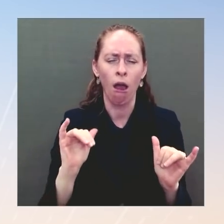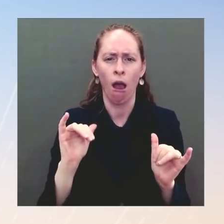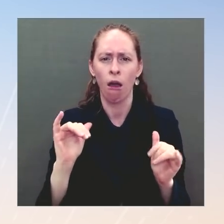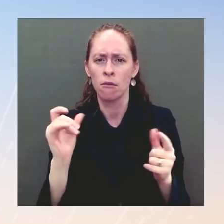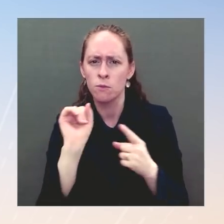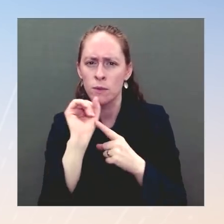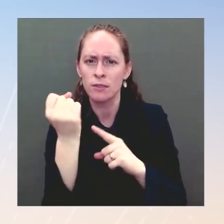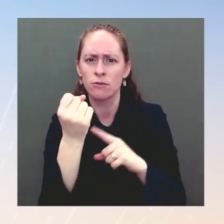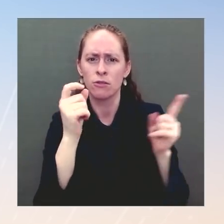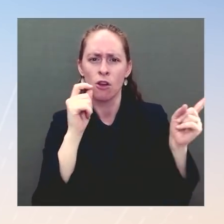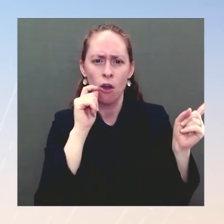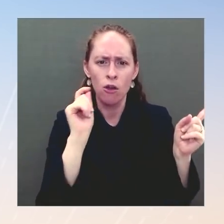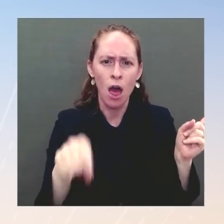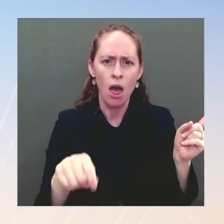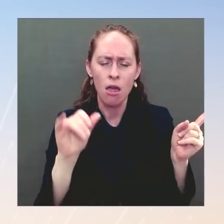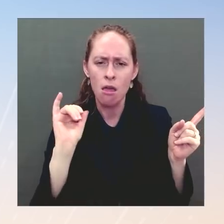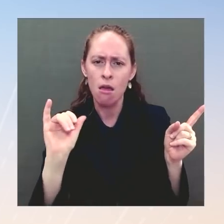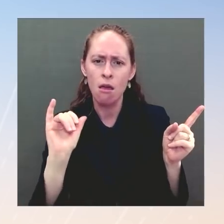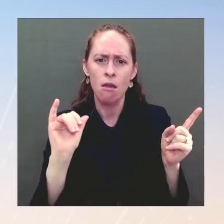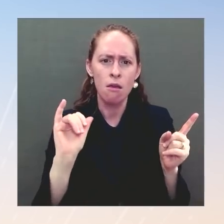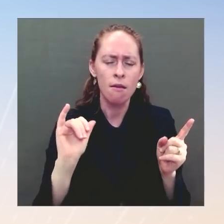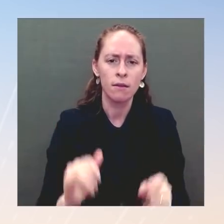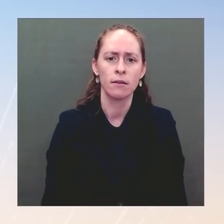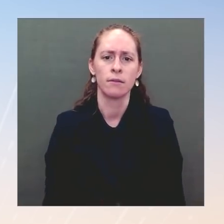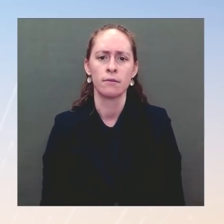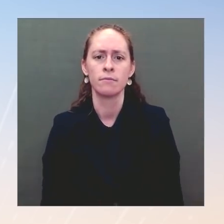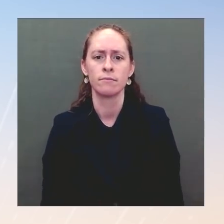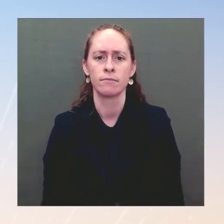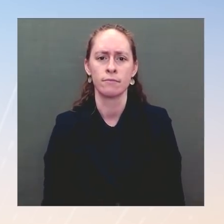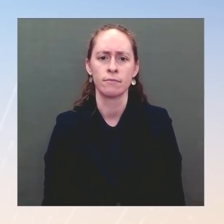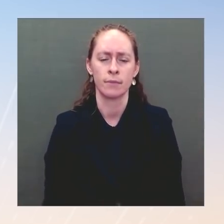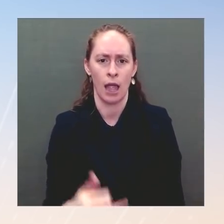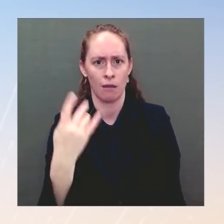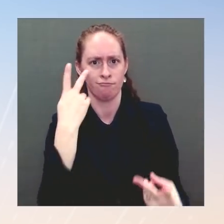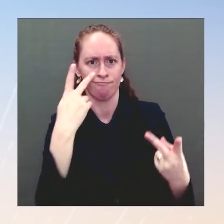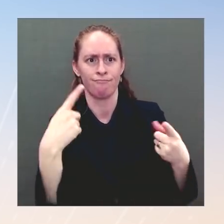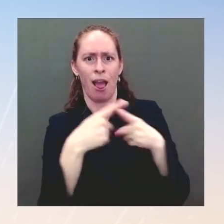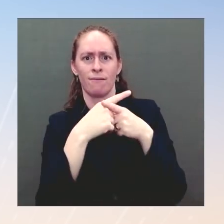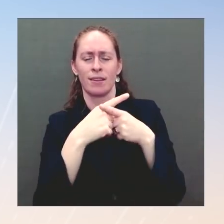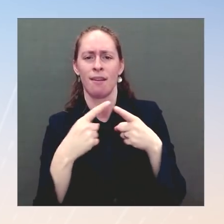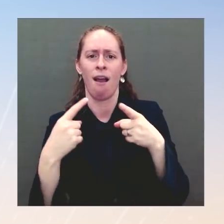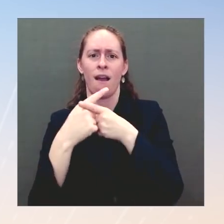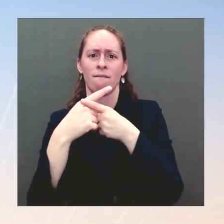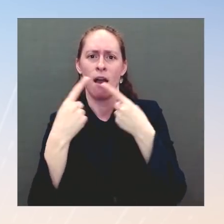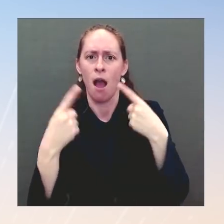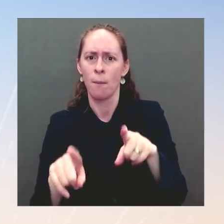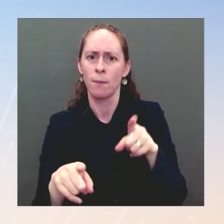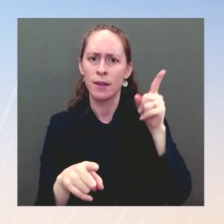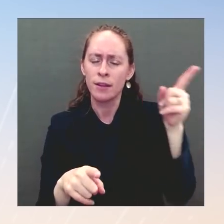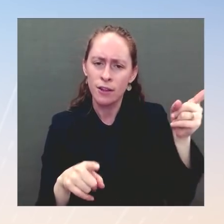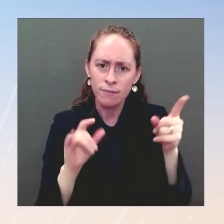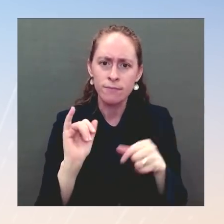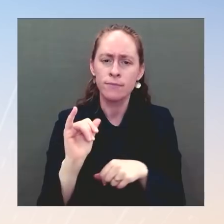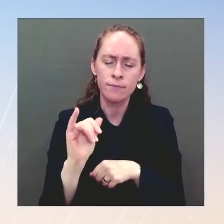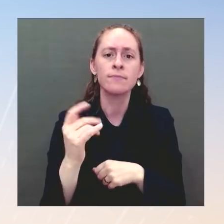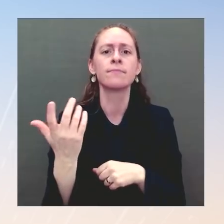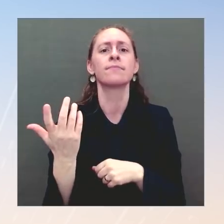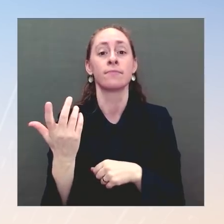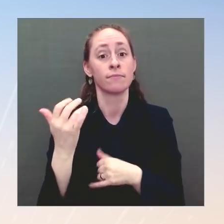I guess I should say, between Russia and Ukraine: One, the President has no intention of sending U.S. military or U.S. troops to fight in Ukraine.